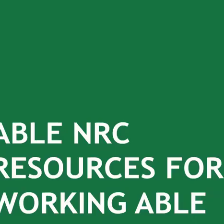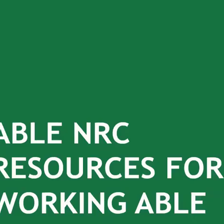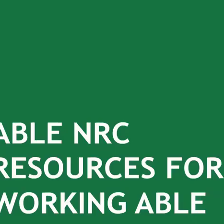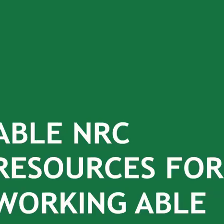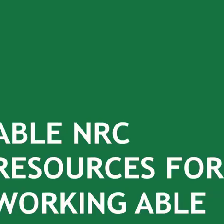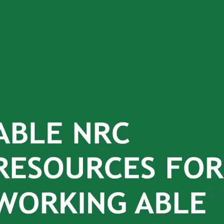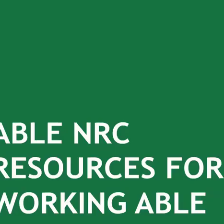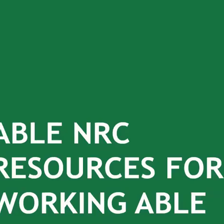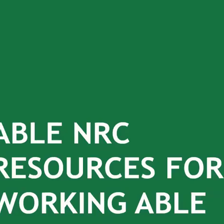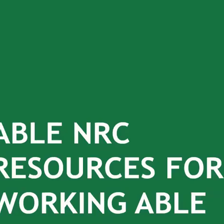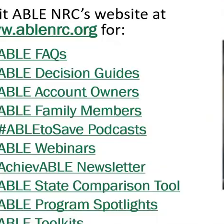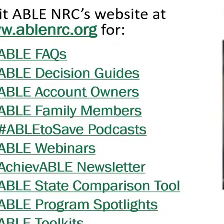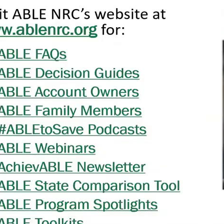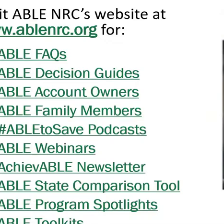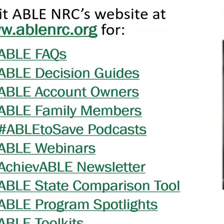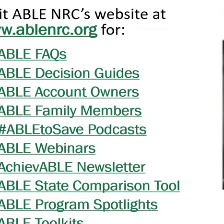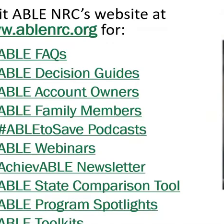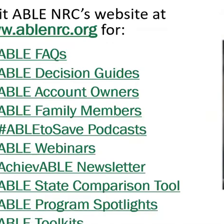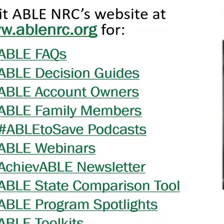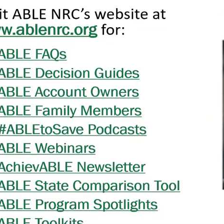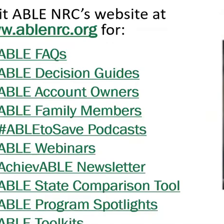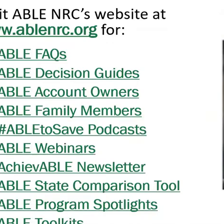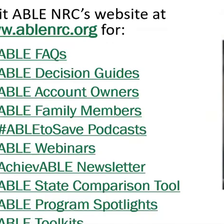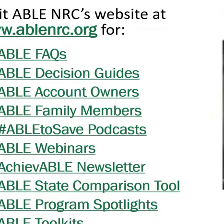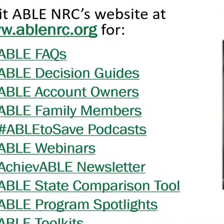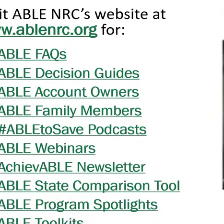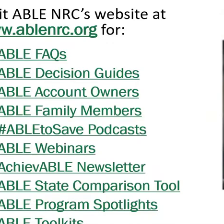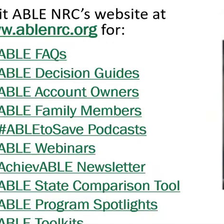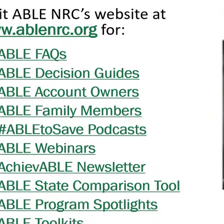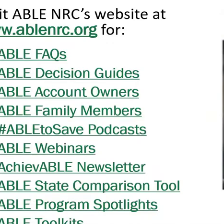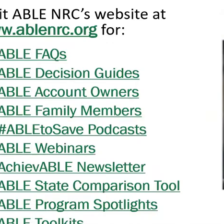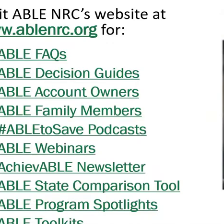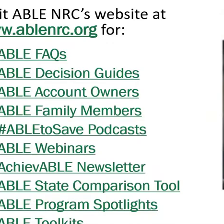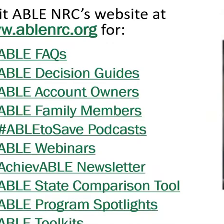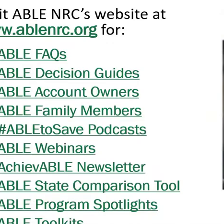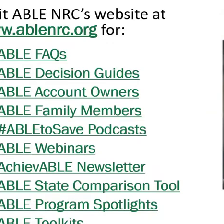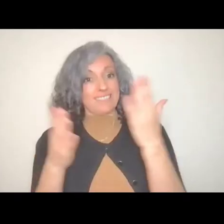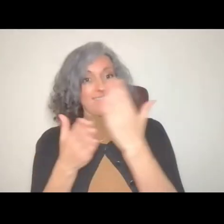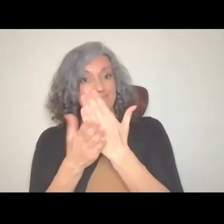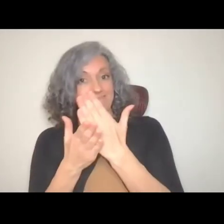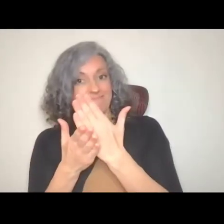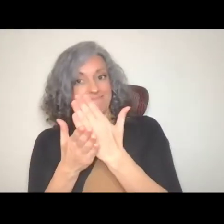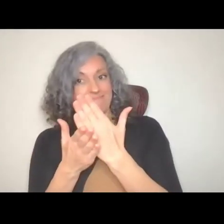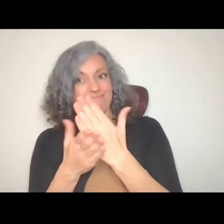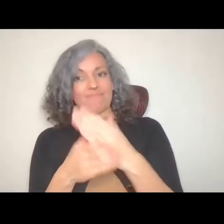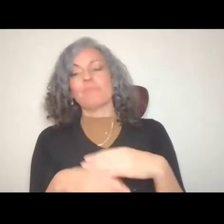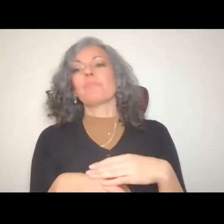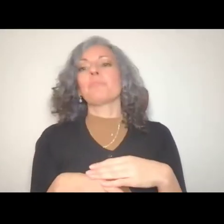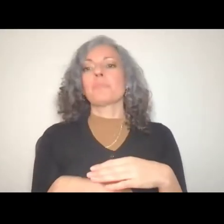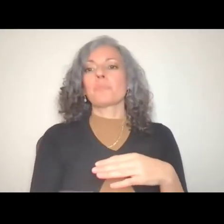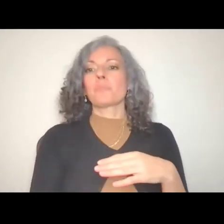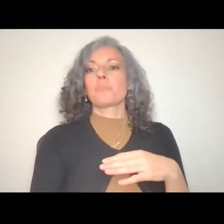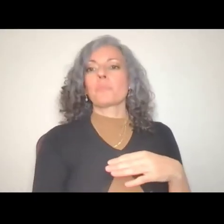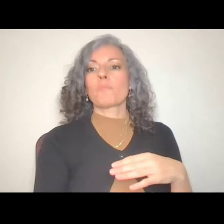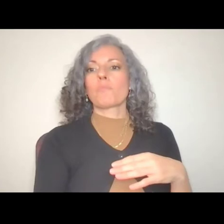So with that, I am going to stop sharing and I'm going to ask Cheyenne support and